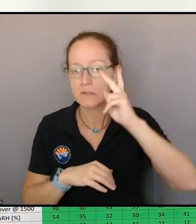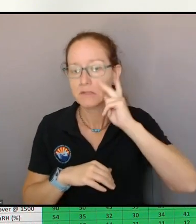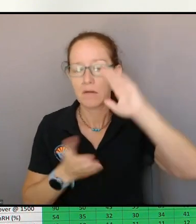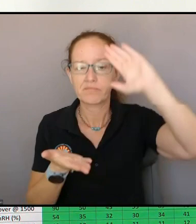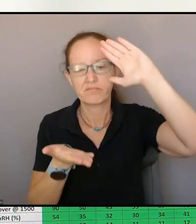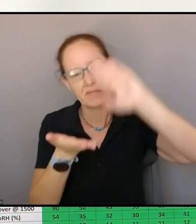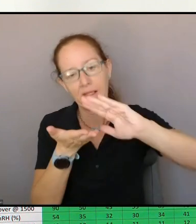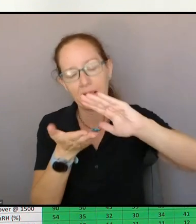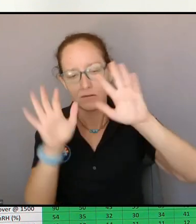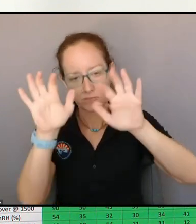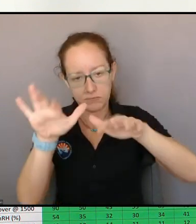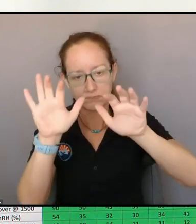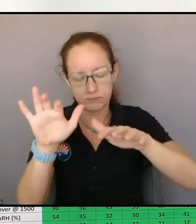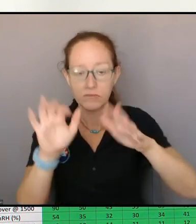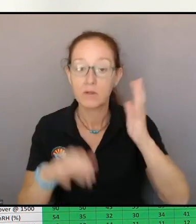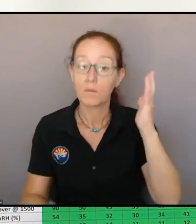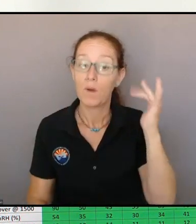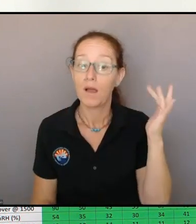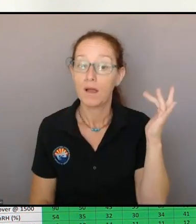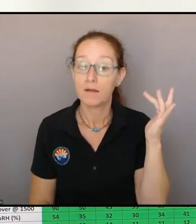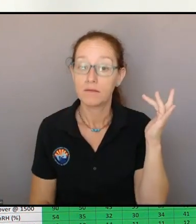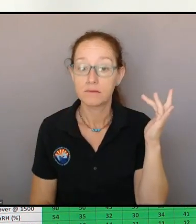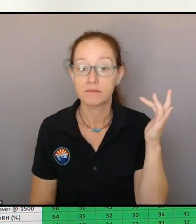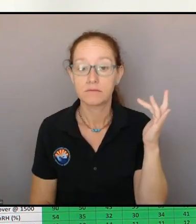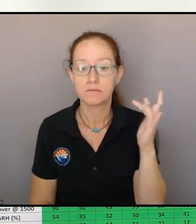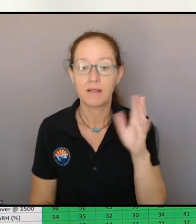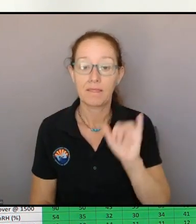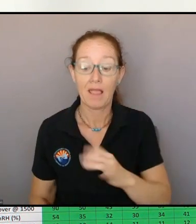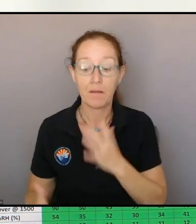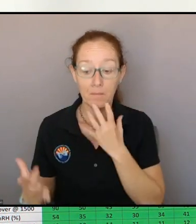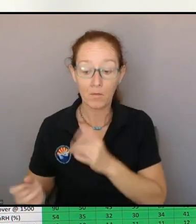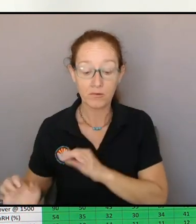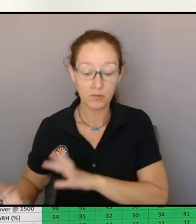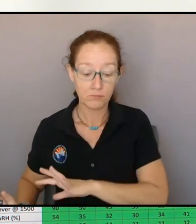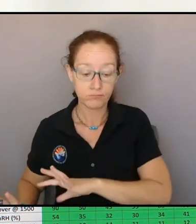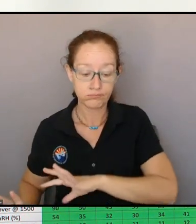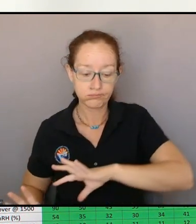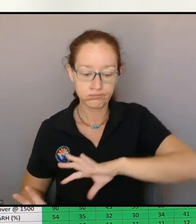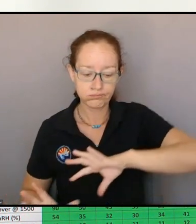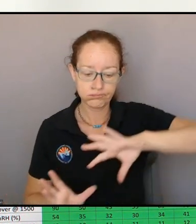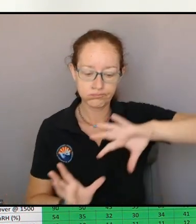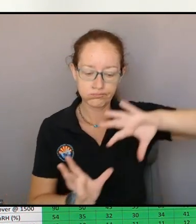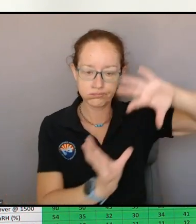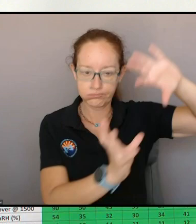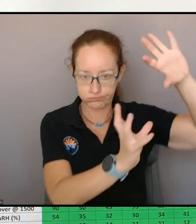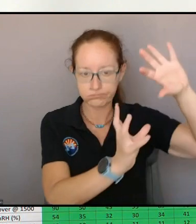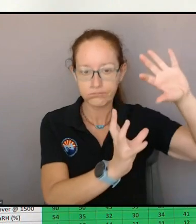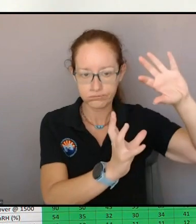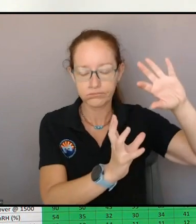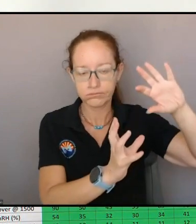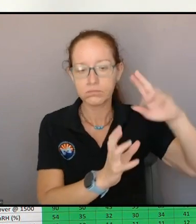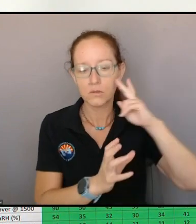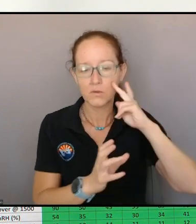because again, the moisture is coming from the southwest. So, we kind of see that upslope enhancement here on the western/